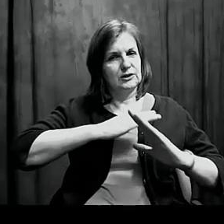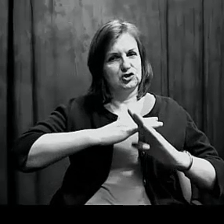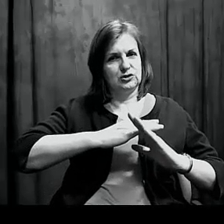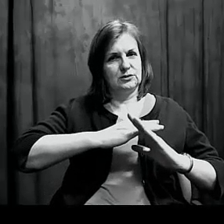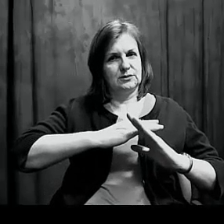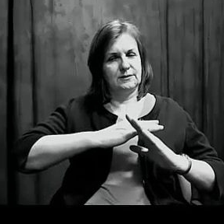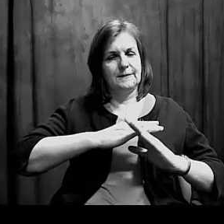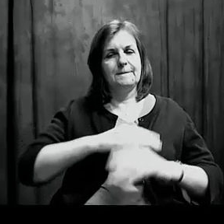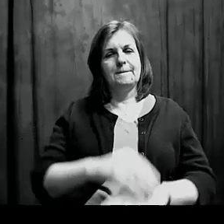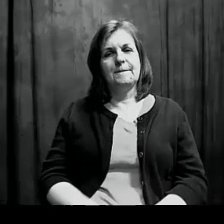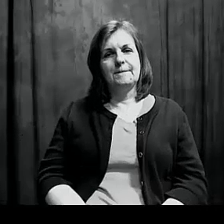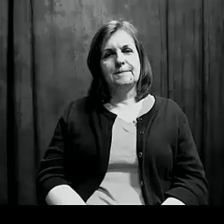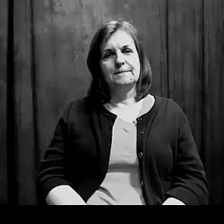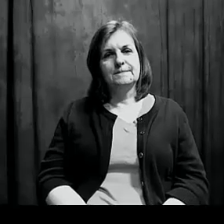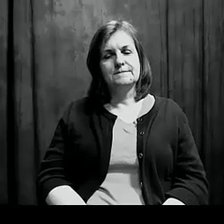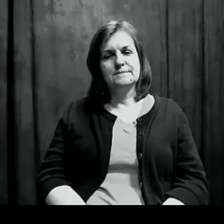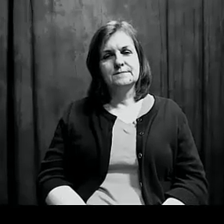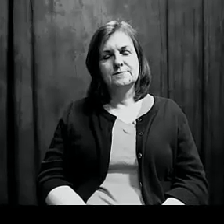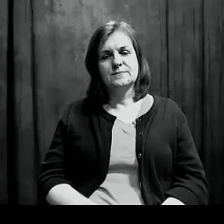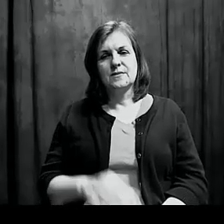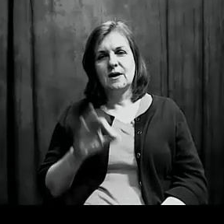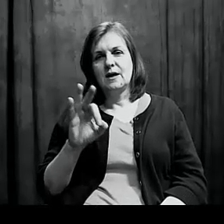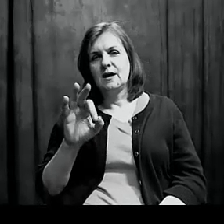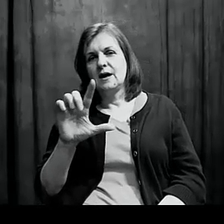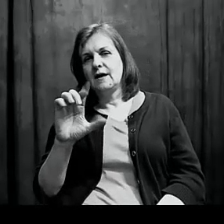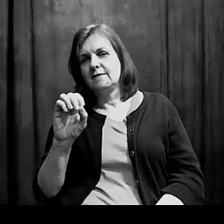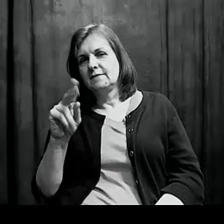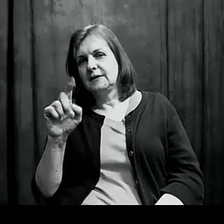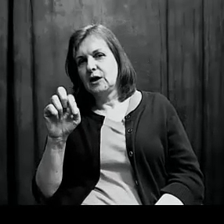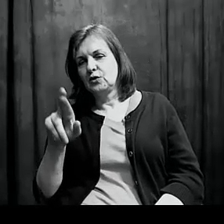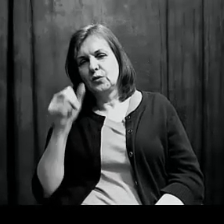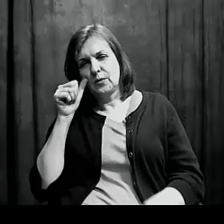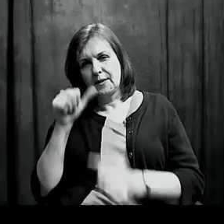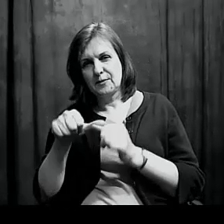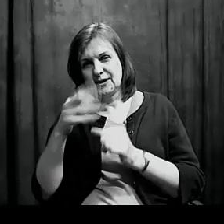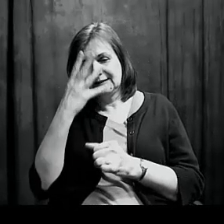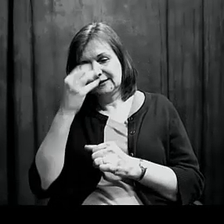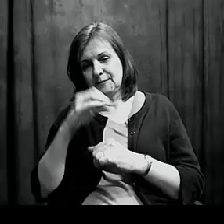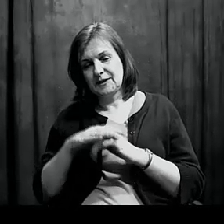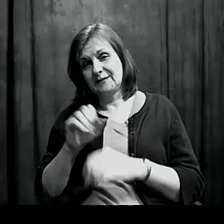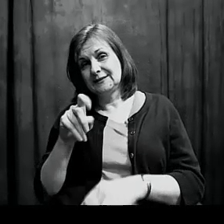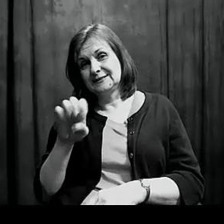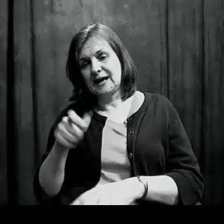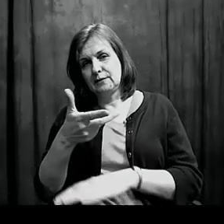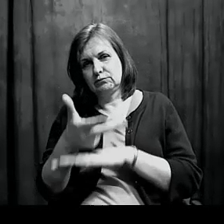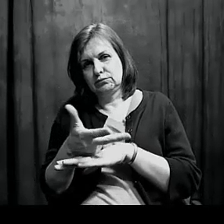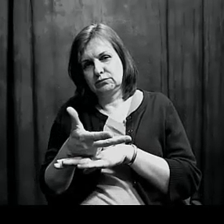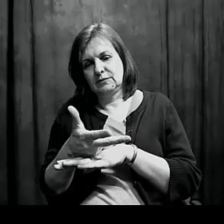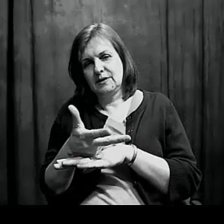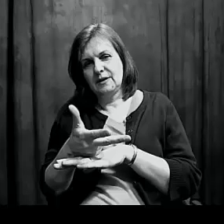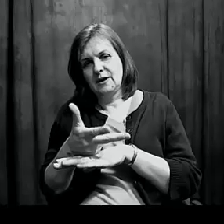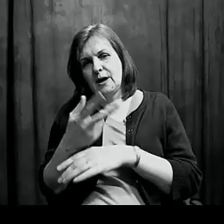as protection as well - and for things like our flounder remember he sleeps on his